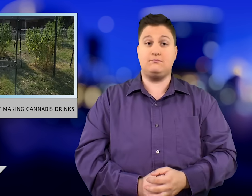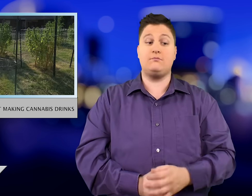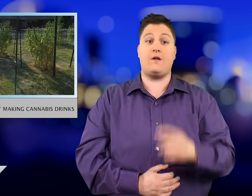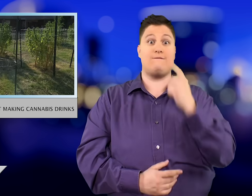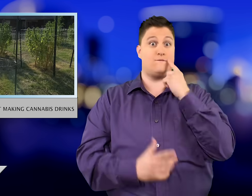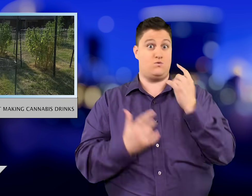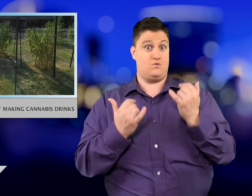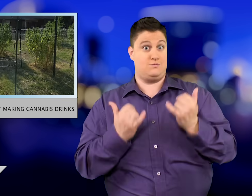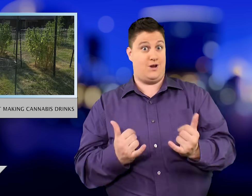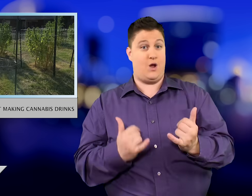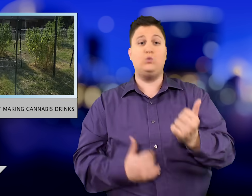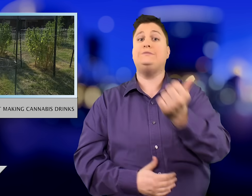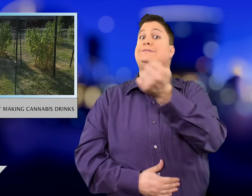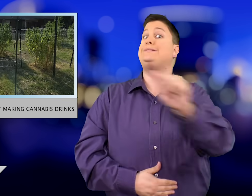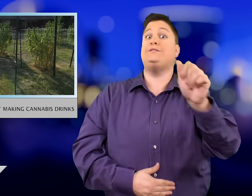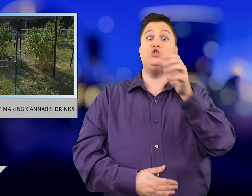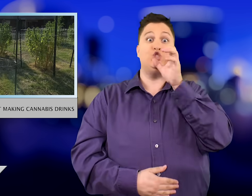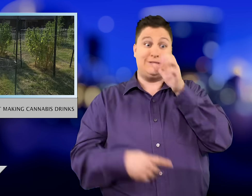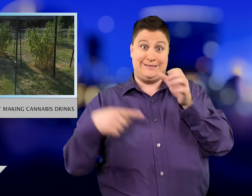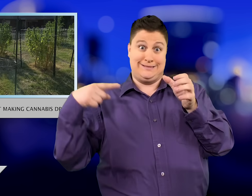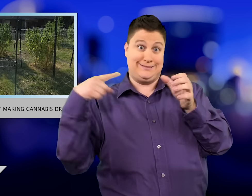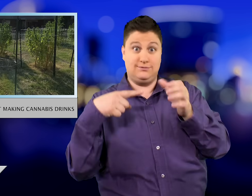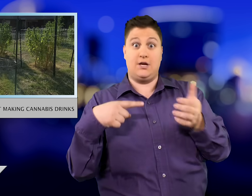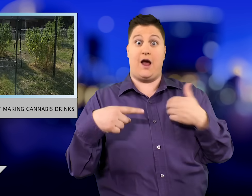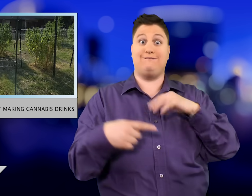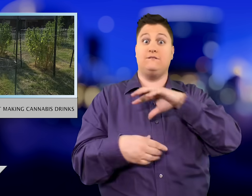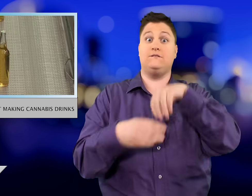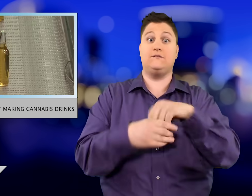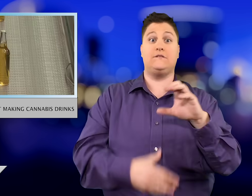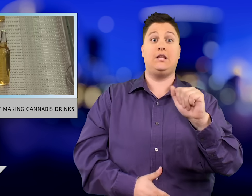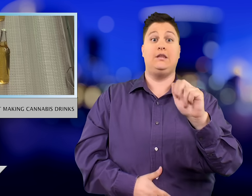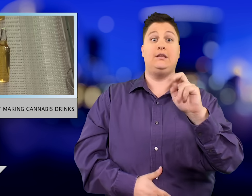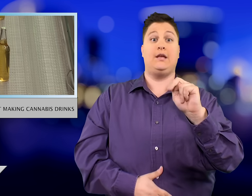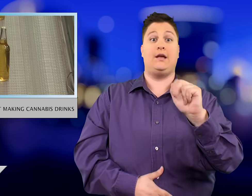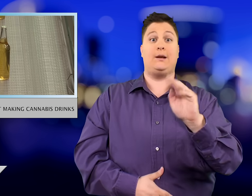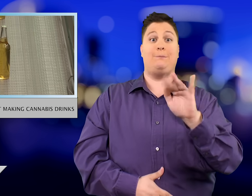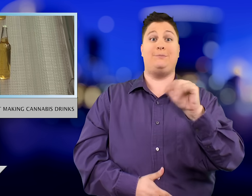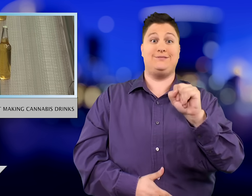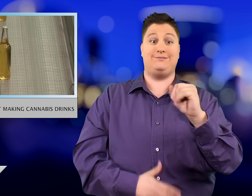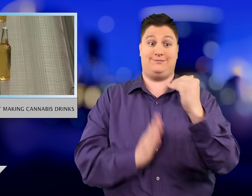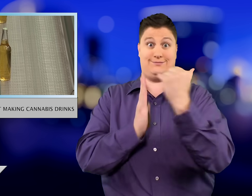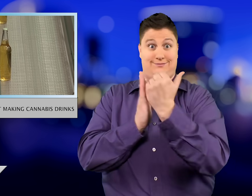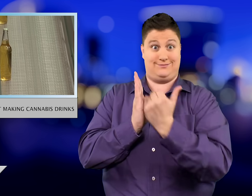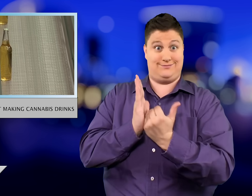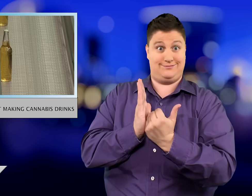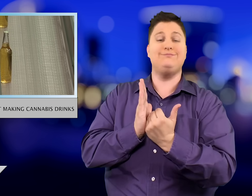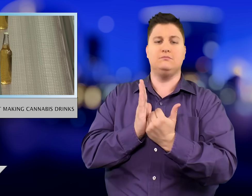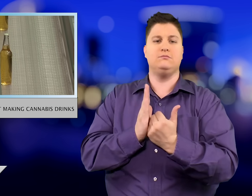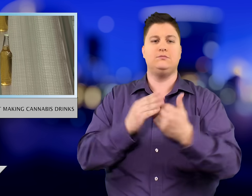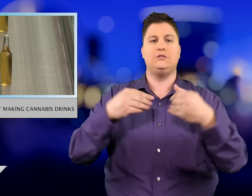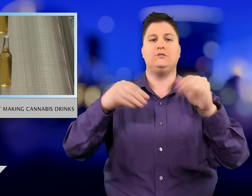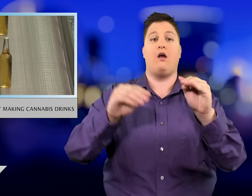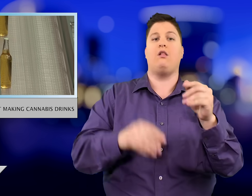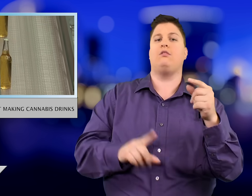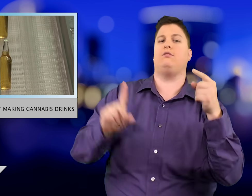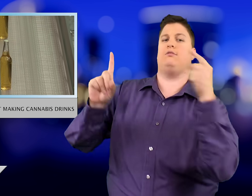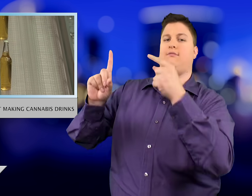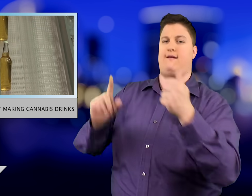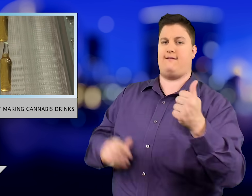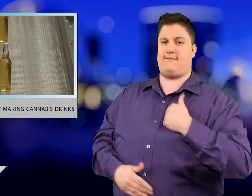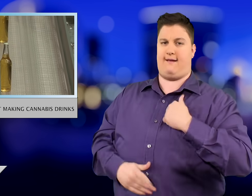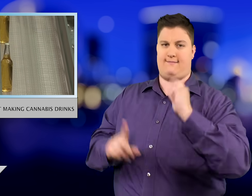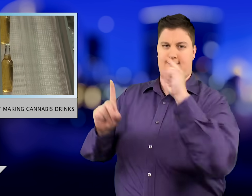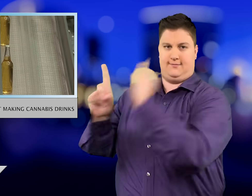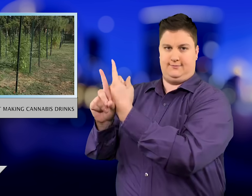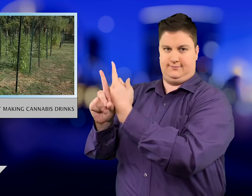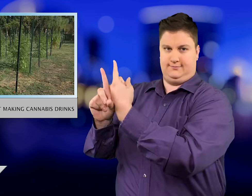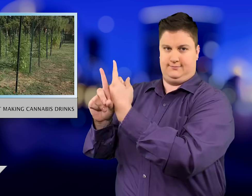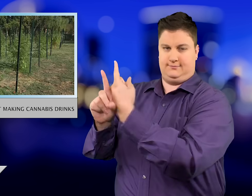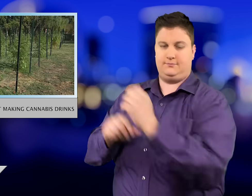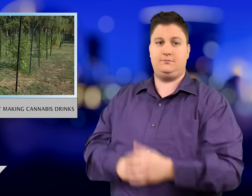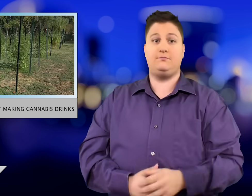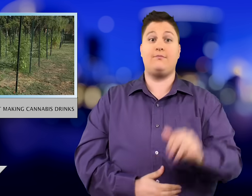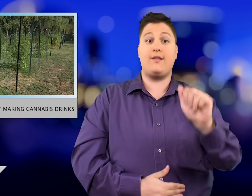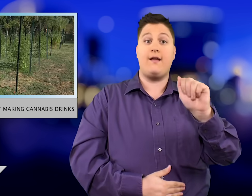For now any drinks with cannabis ingredients can only be marketed in Canada.